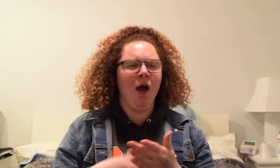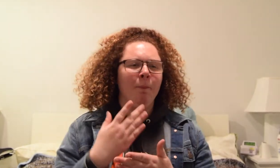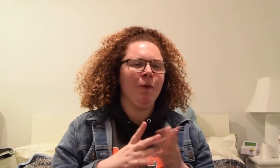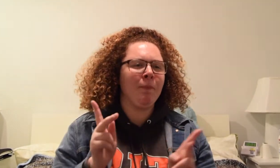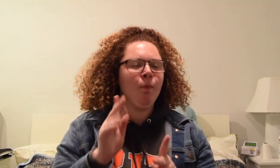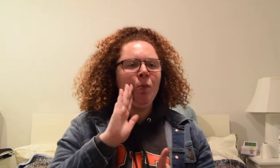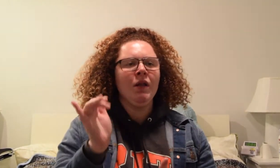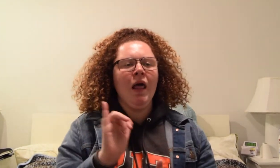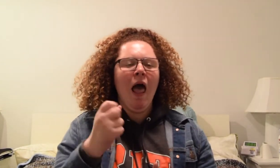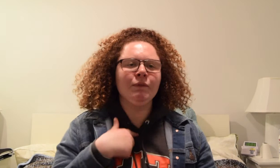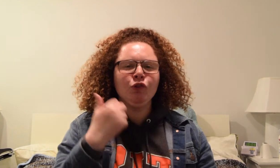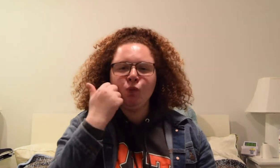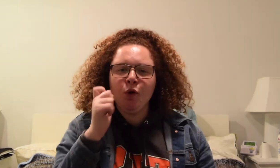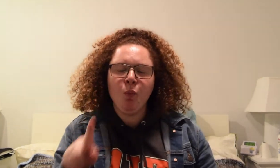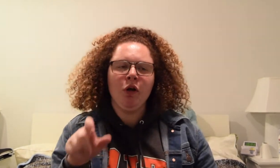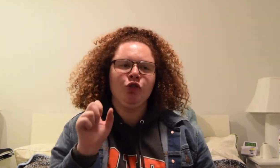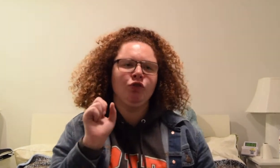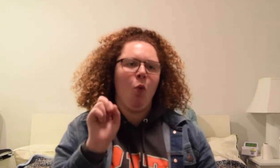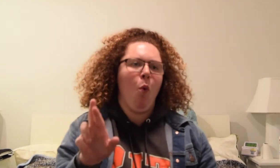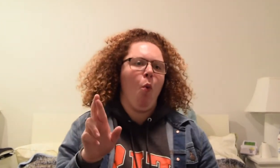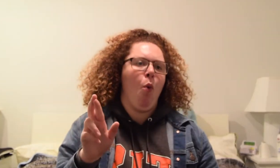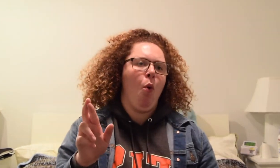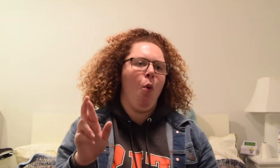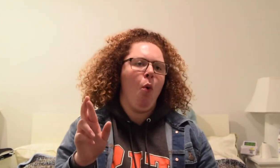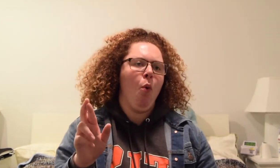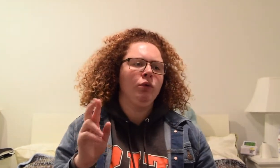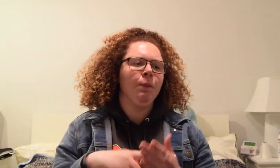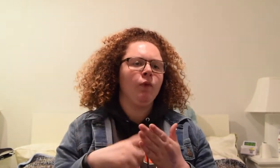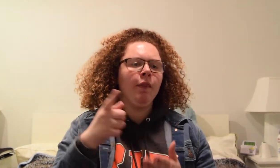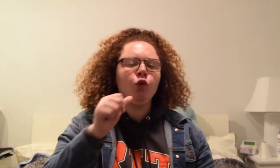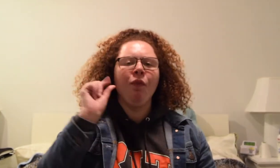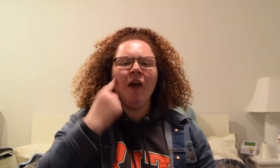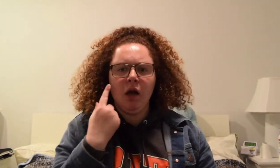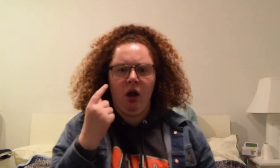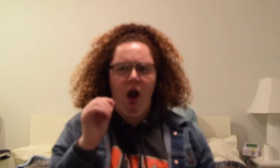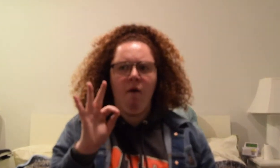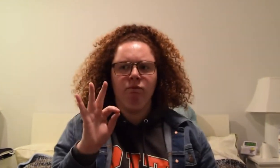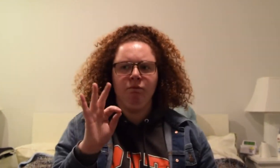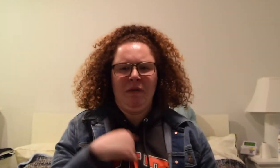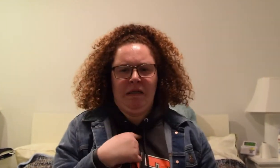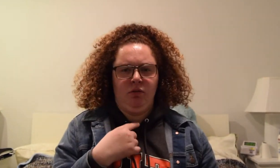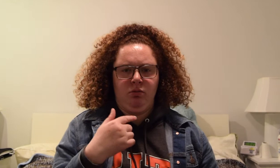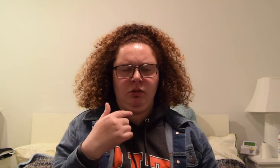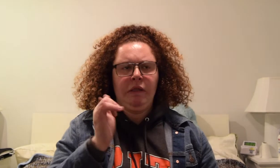Sometimes people would ask me stupid questions or don't think of me